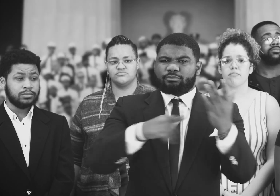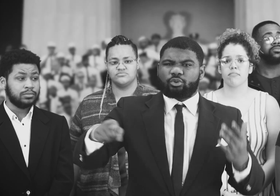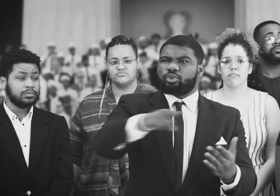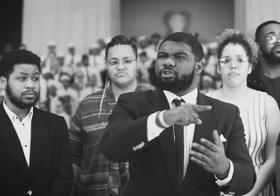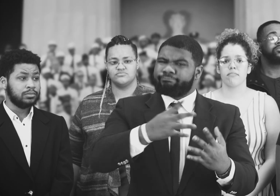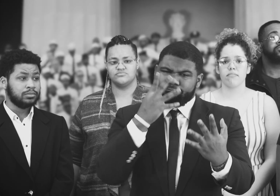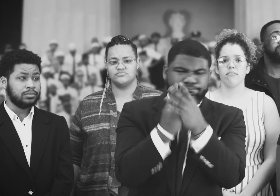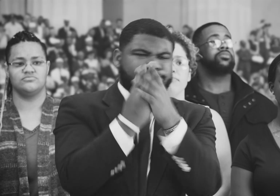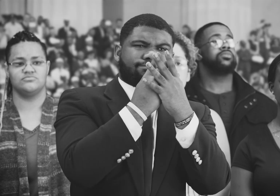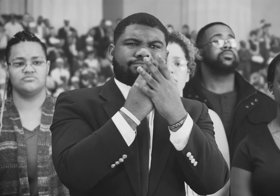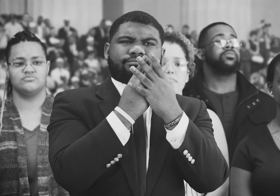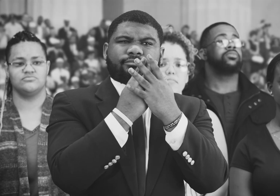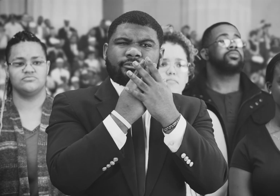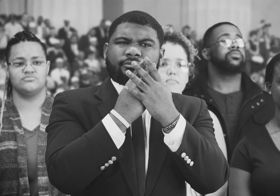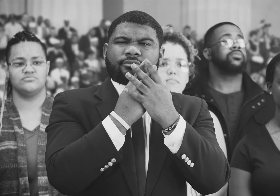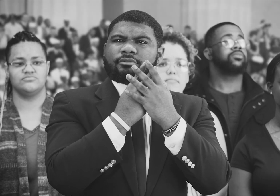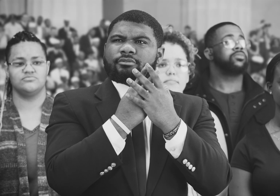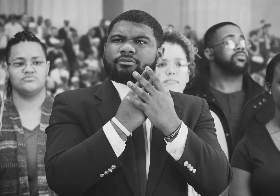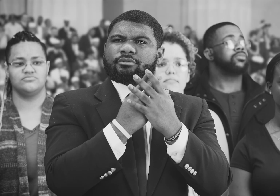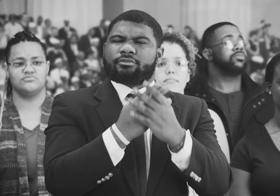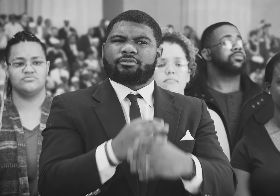Some of you have come fresh from narrow jail cells.